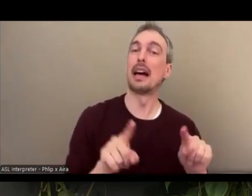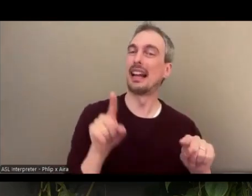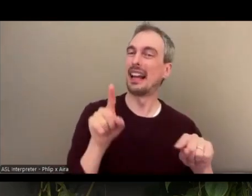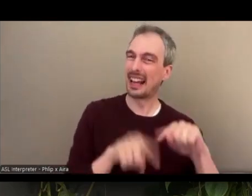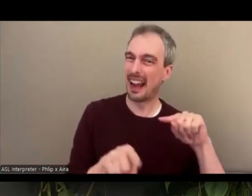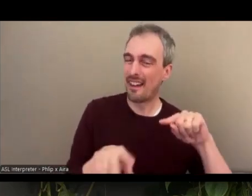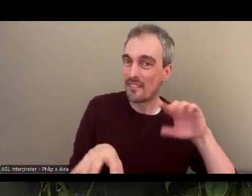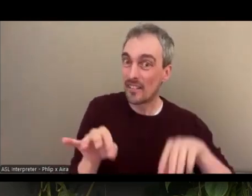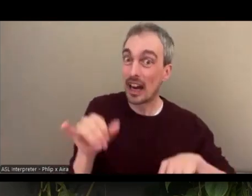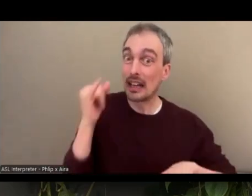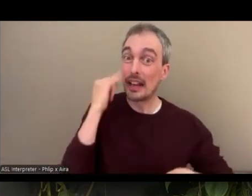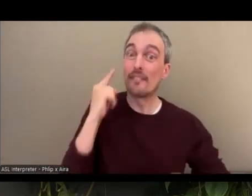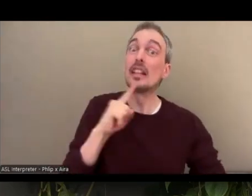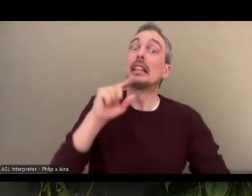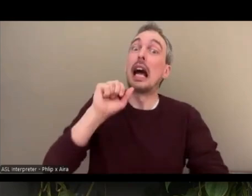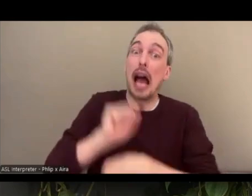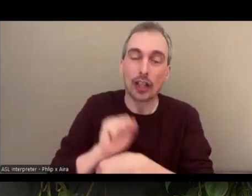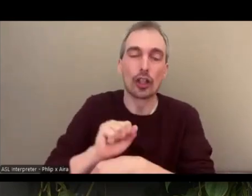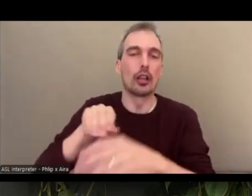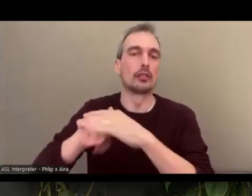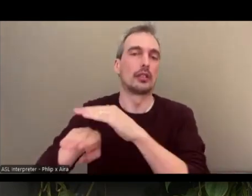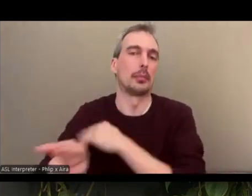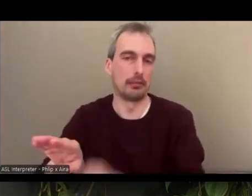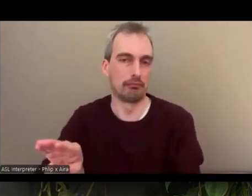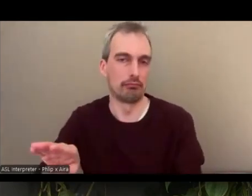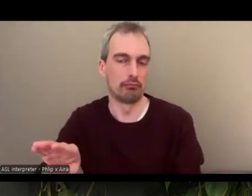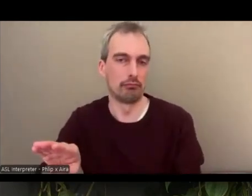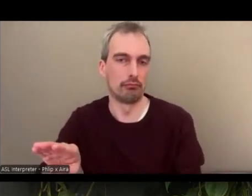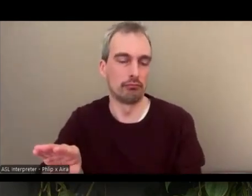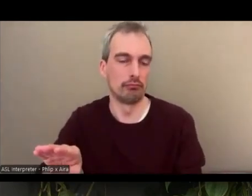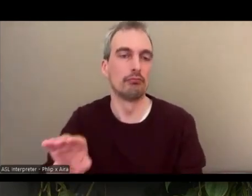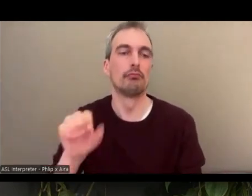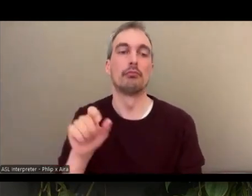I agree with that. I like the fact that he used the word automatic and not automated.